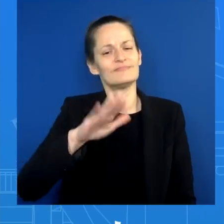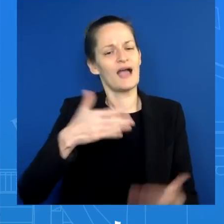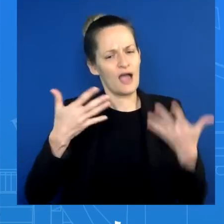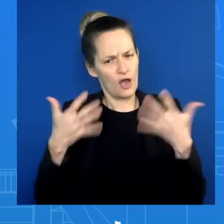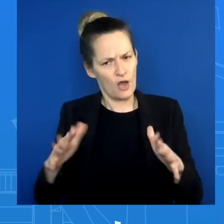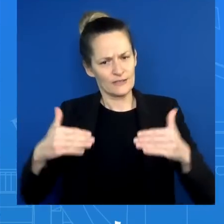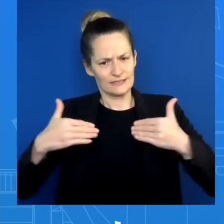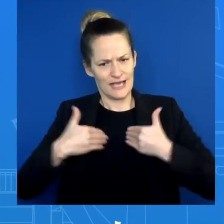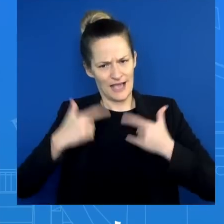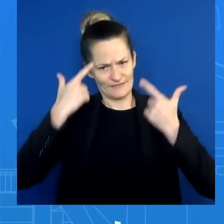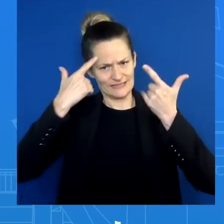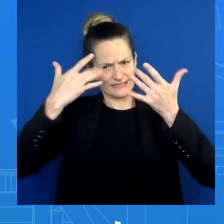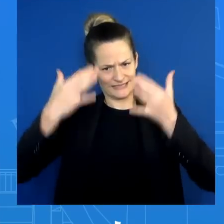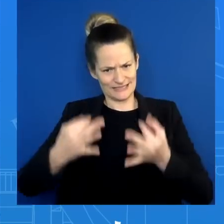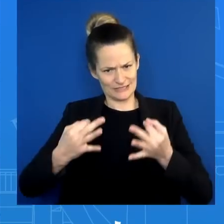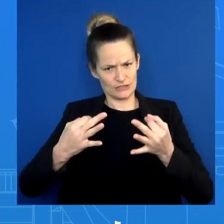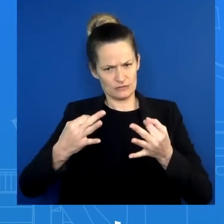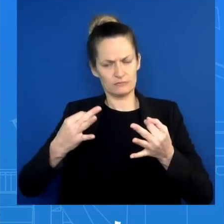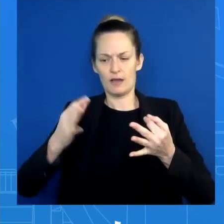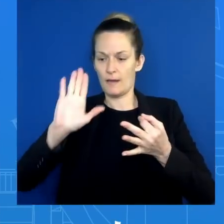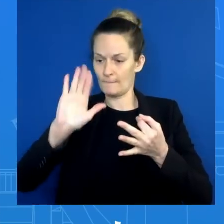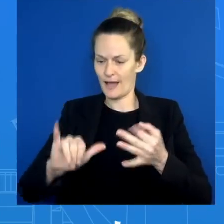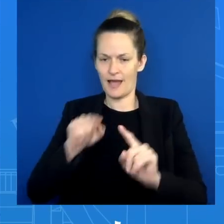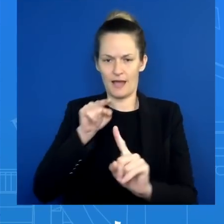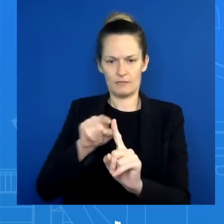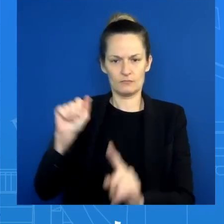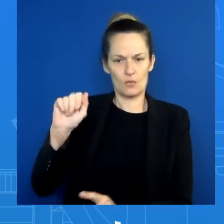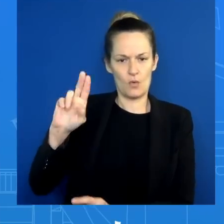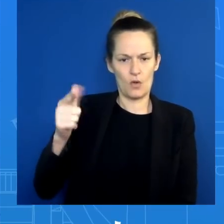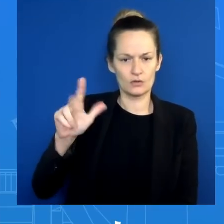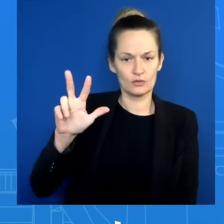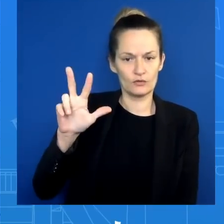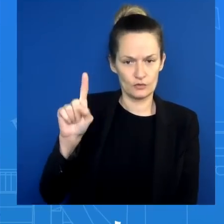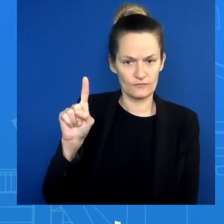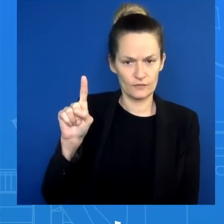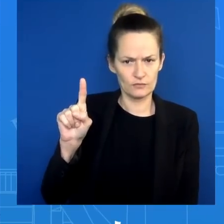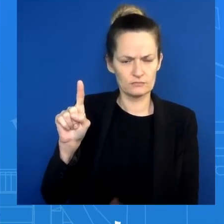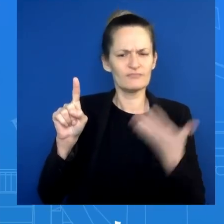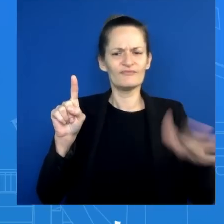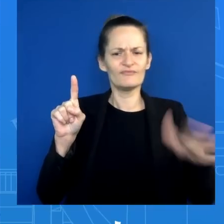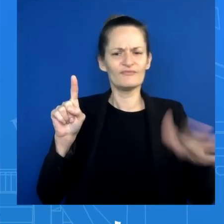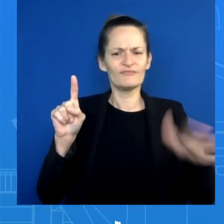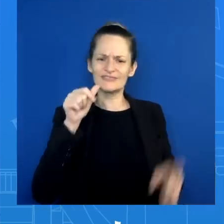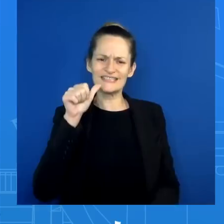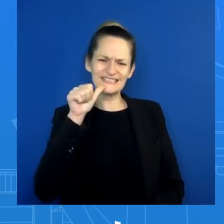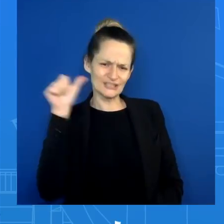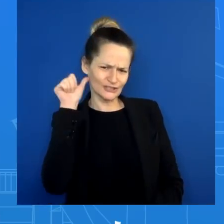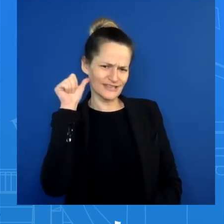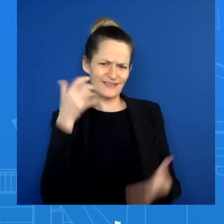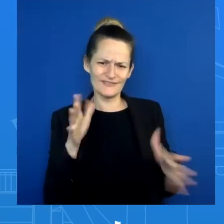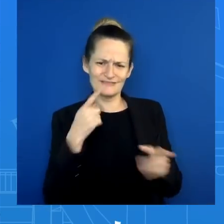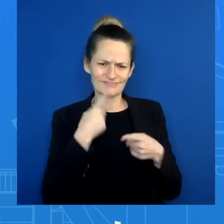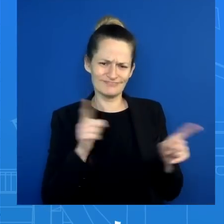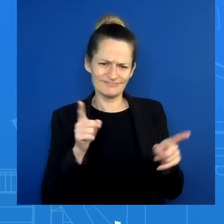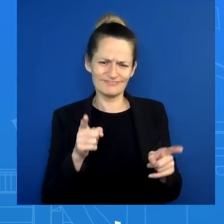when we have conversations with you outside of the briefing room, that this is something that he wanted to really take his time,